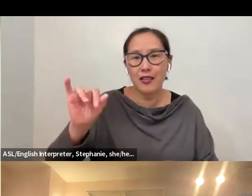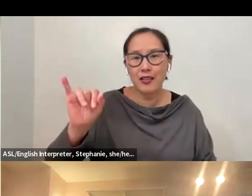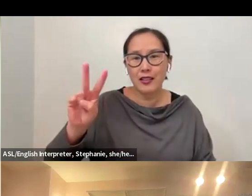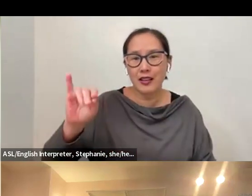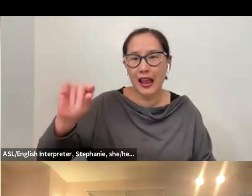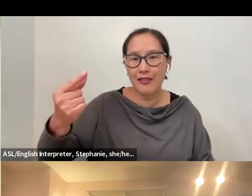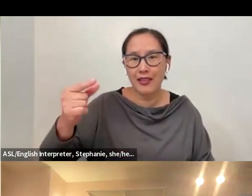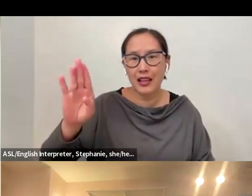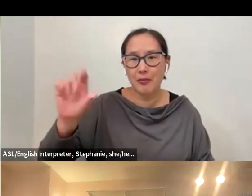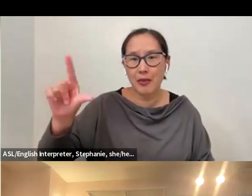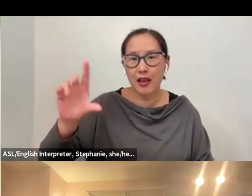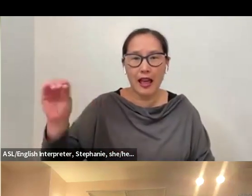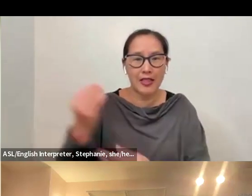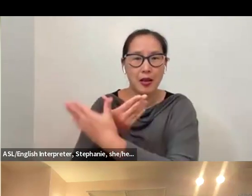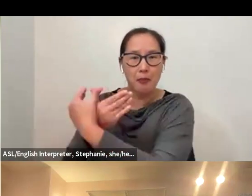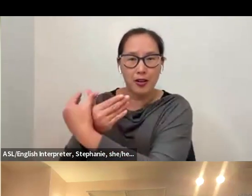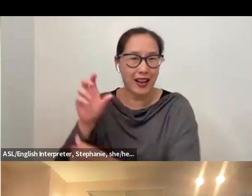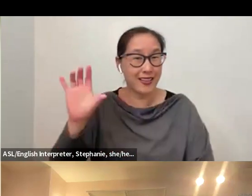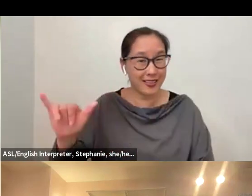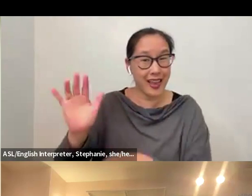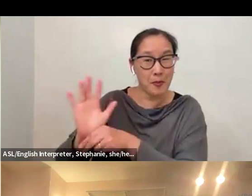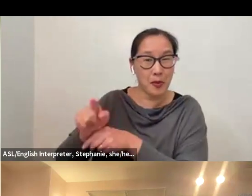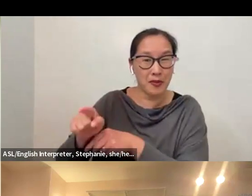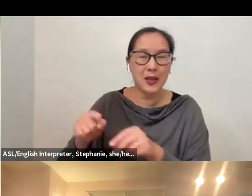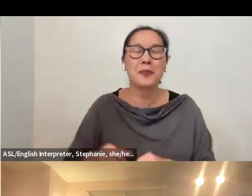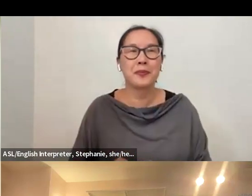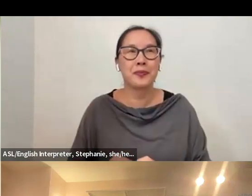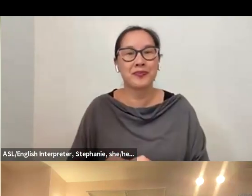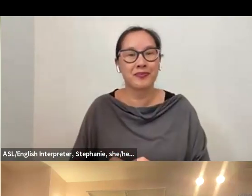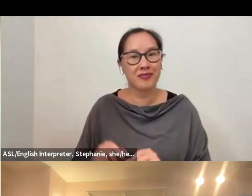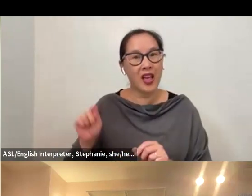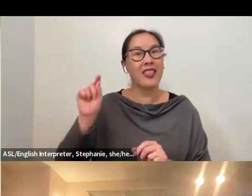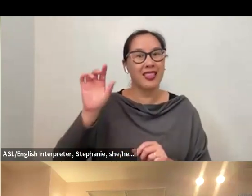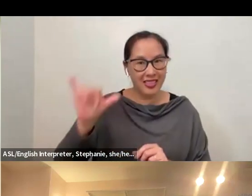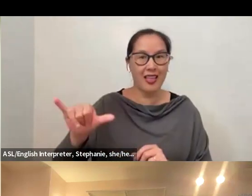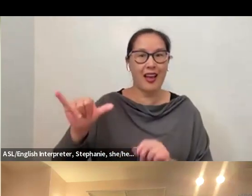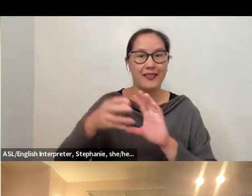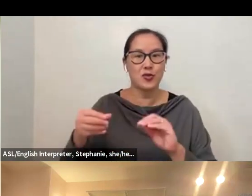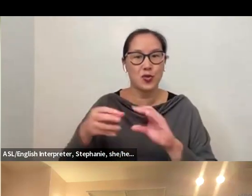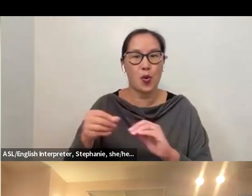It's just, really, really these stories that you just don't hear